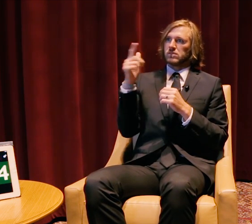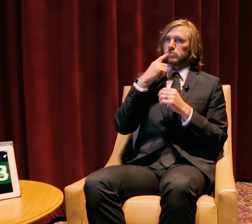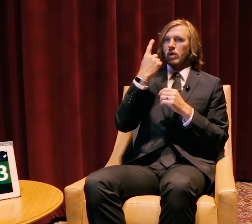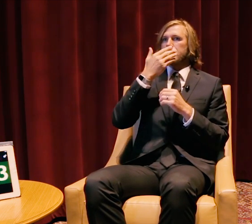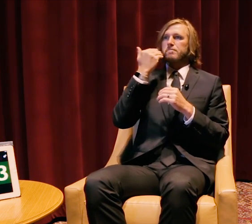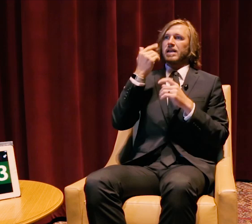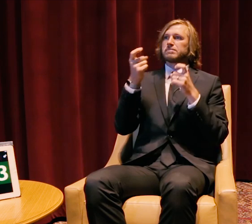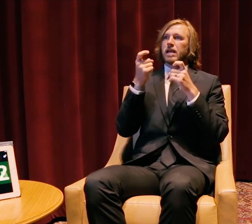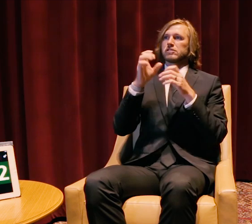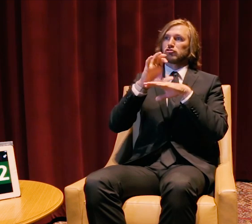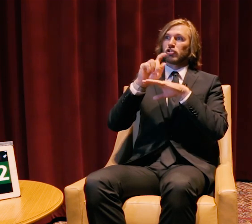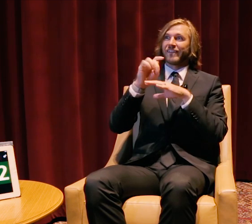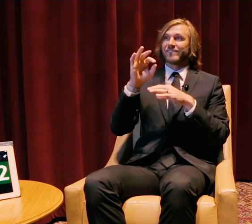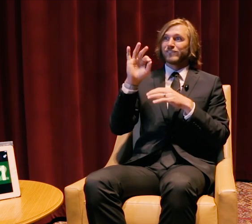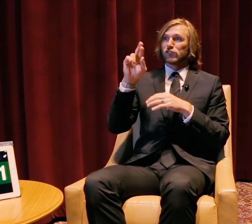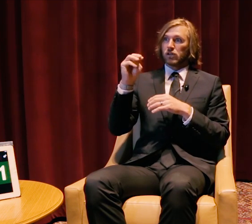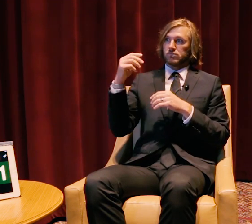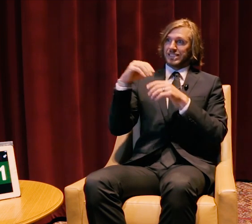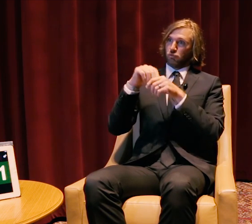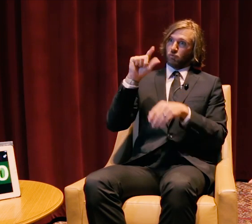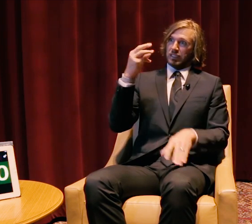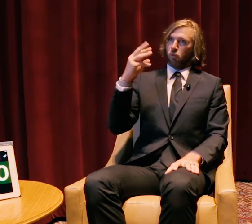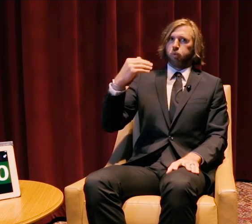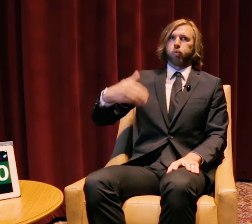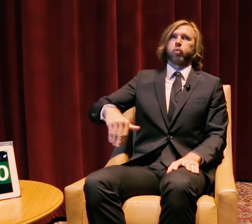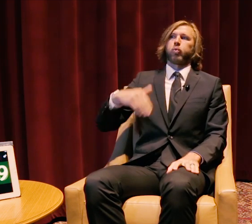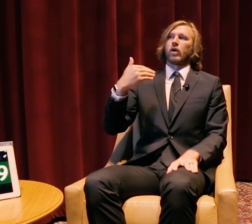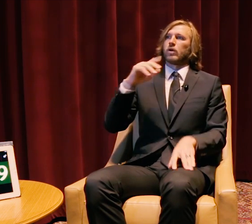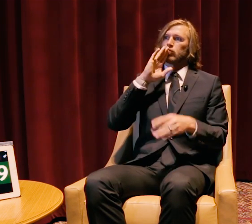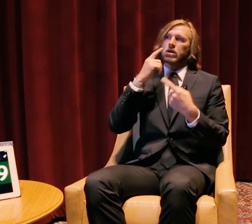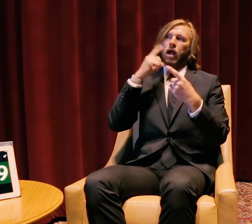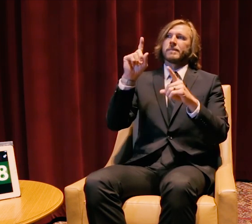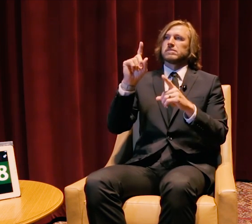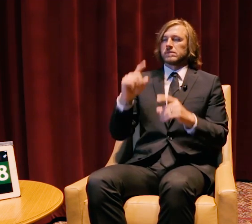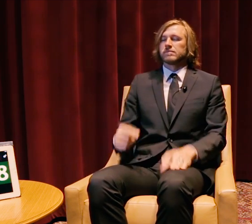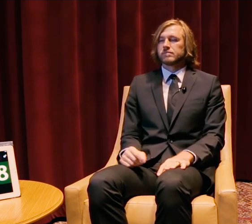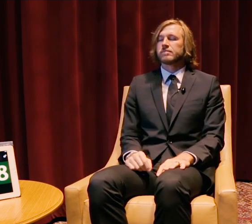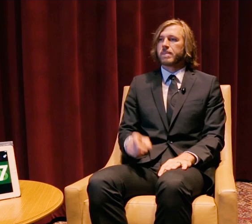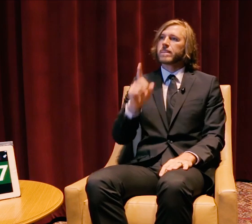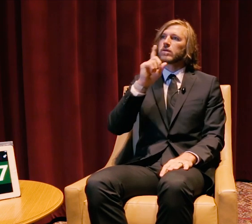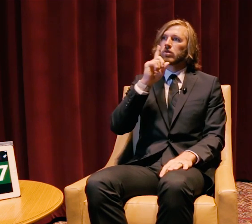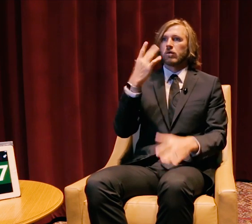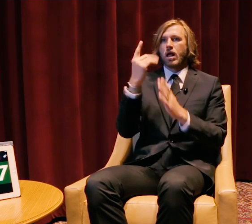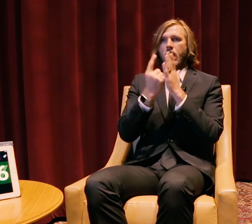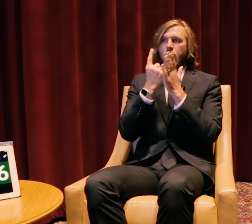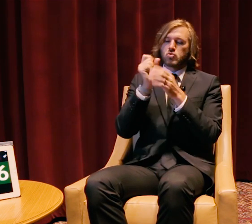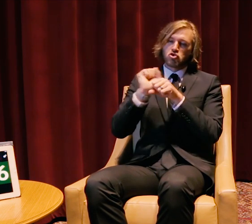management consulting firms in 2016. So it's quite an accomplishment. But it was, it was a lot of long hours.